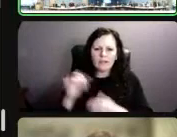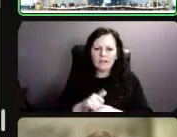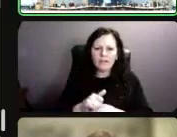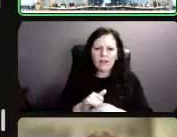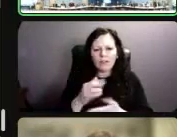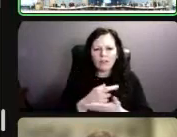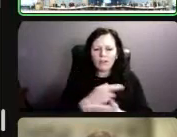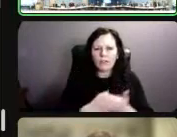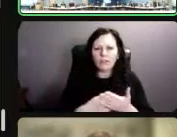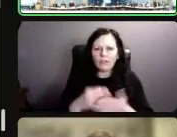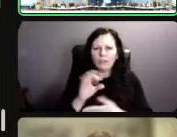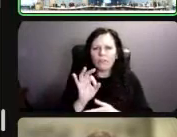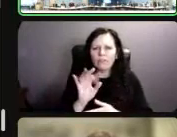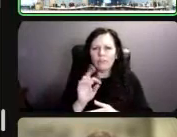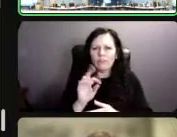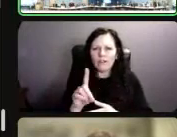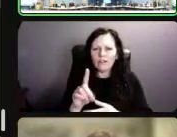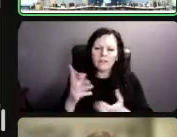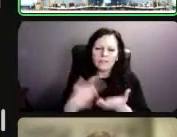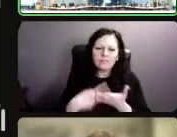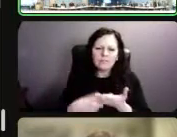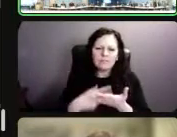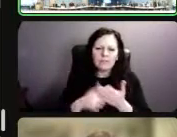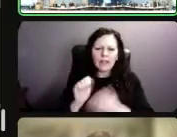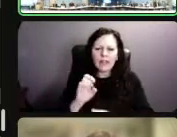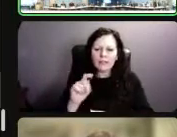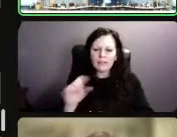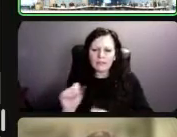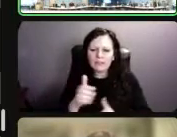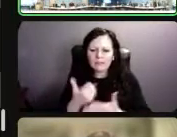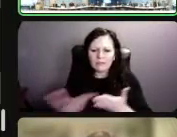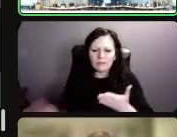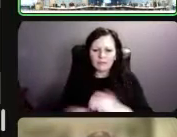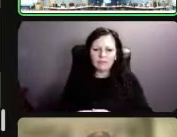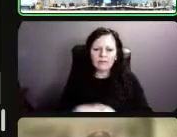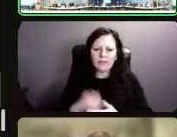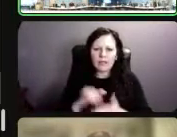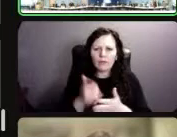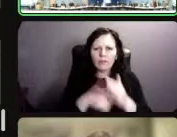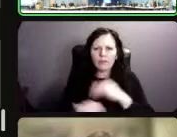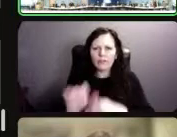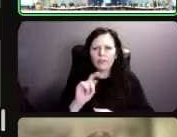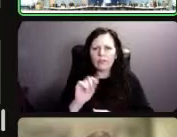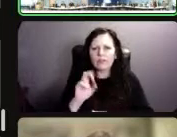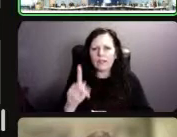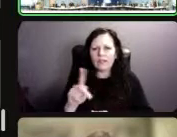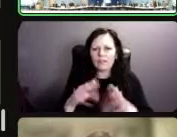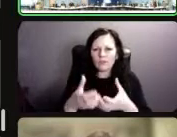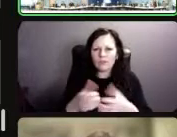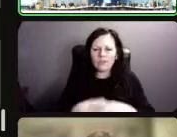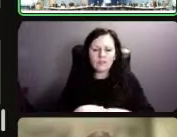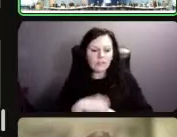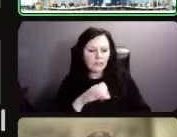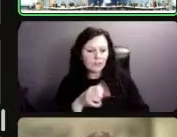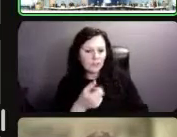EXPLORE OTHER REVENUE OPTIONS THE TRANSPORTATION SERVICES. BUT WE'D STILL LIKE TO TALK